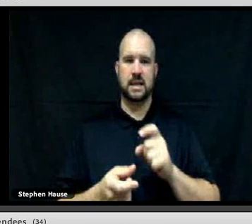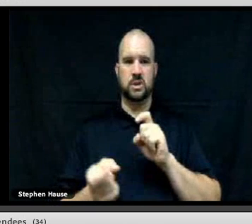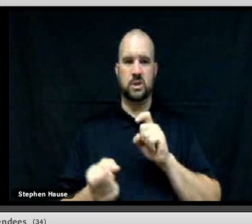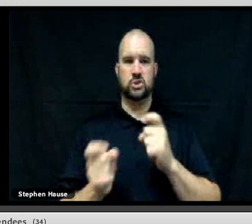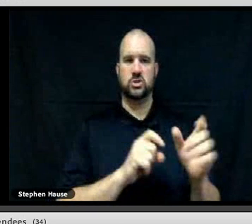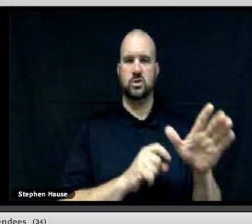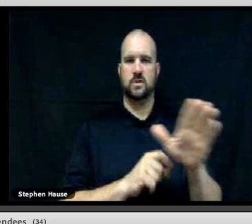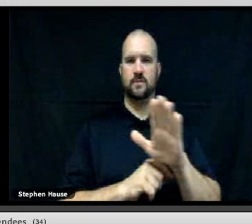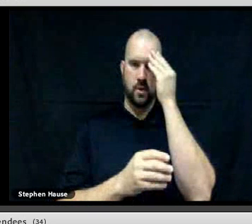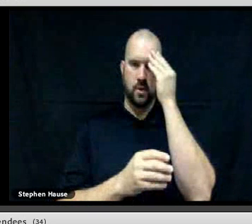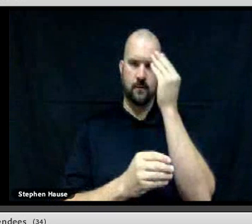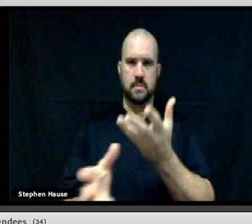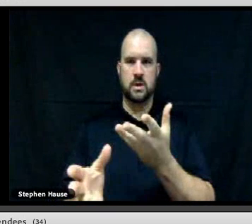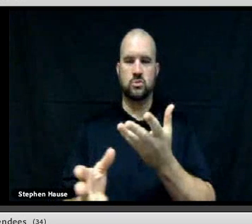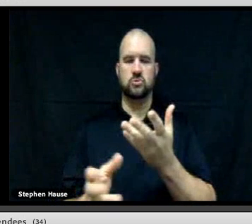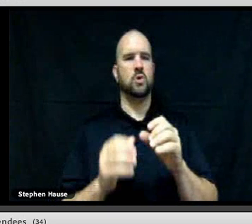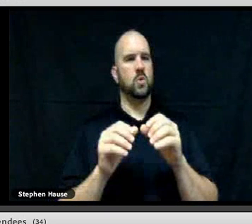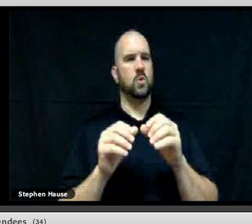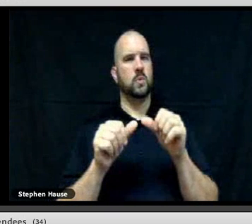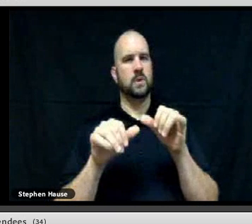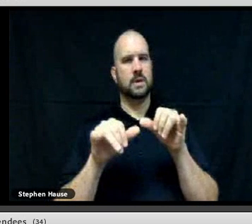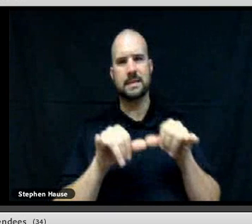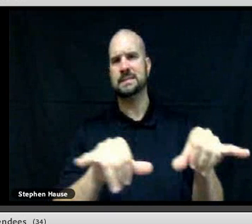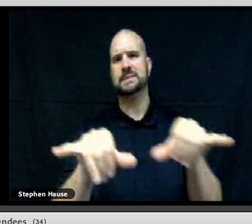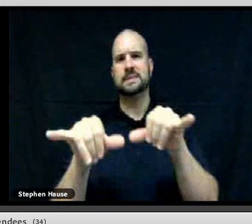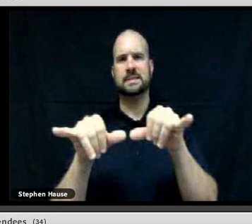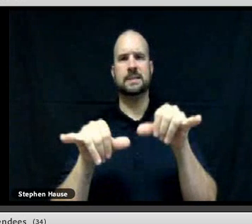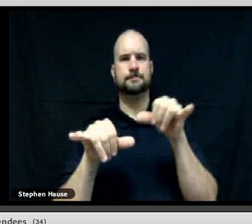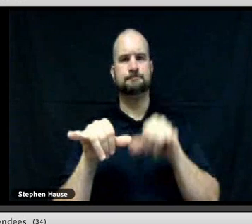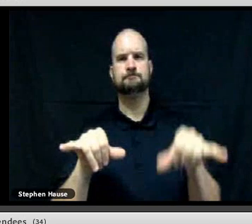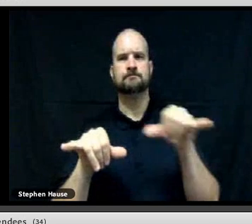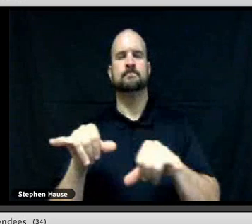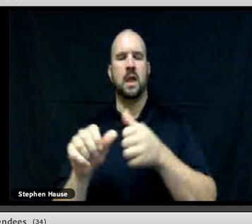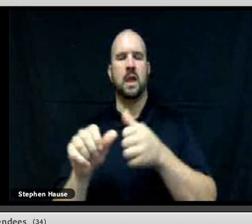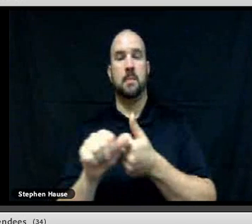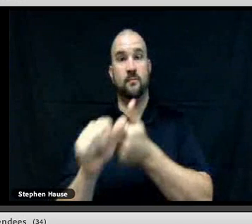and where conformance to standards is important, just as an example.